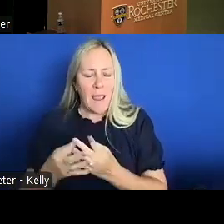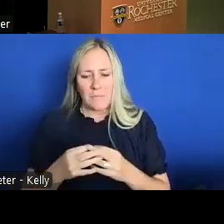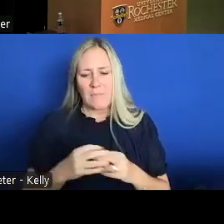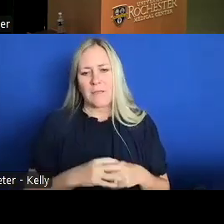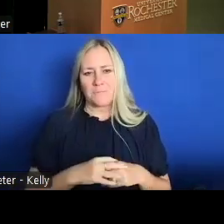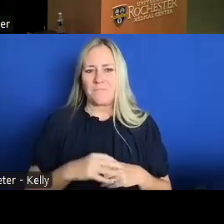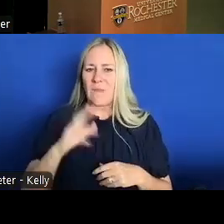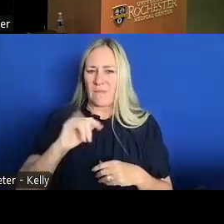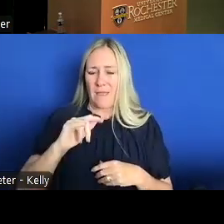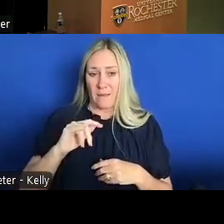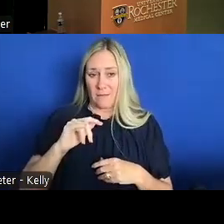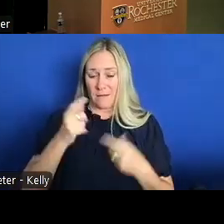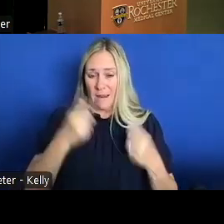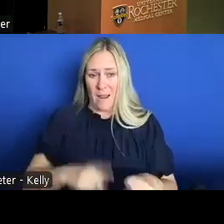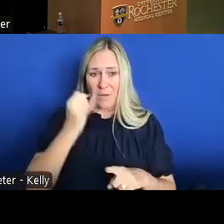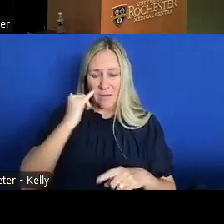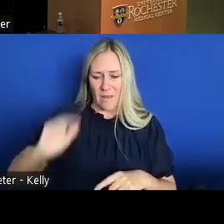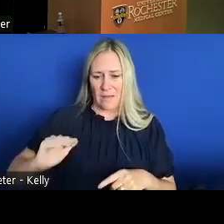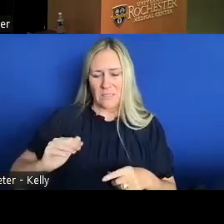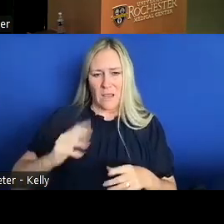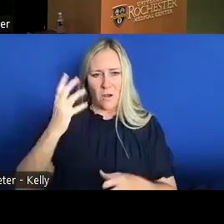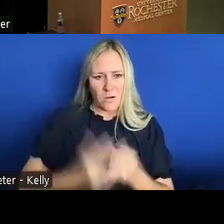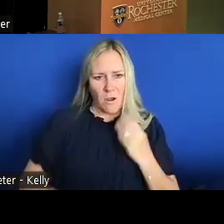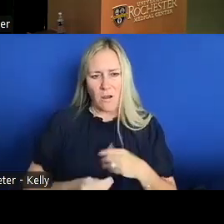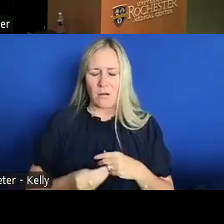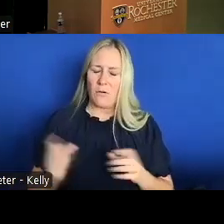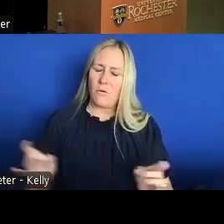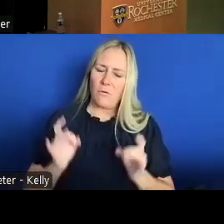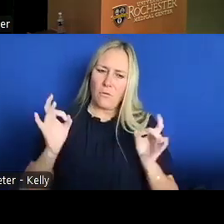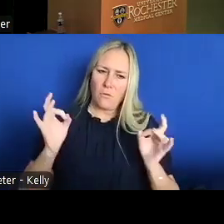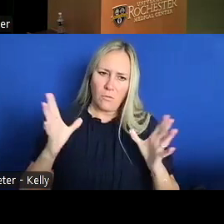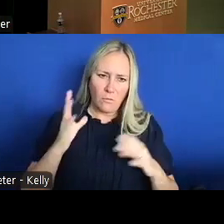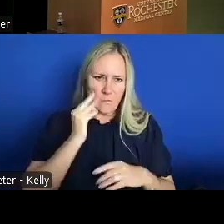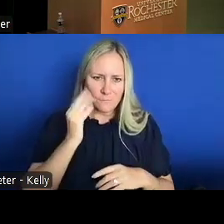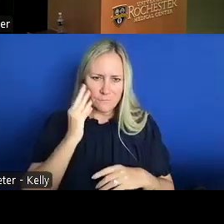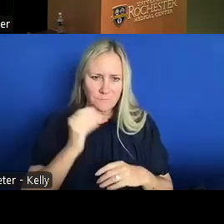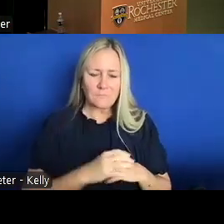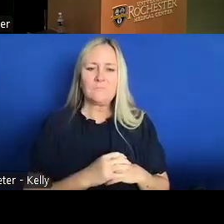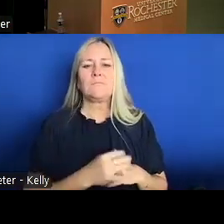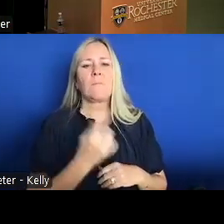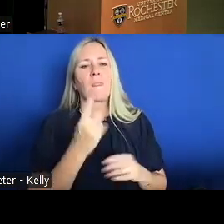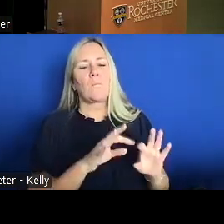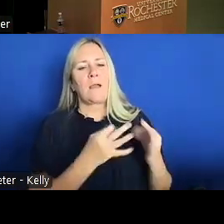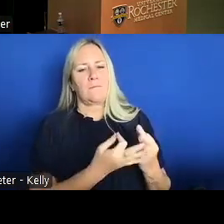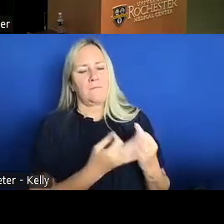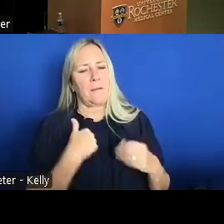that's experienced um everything that hope for one family um that I worked with it would have